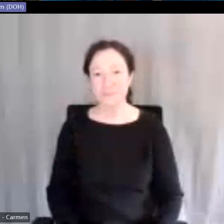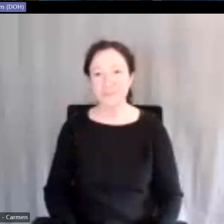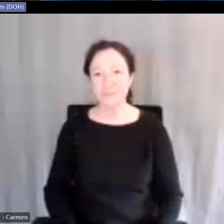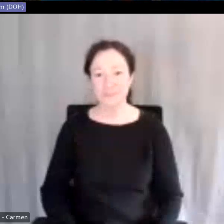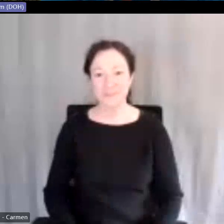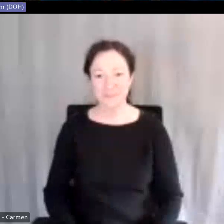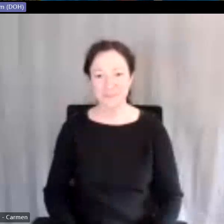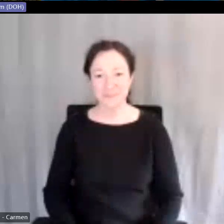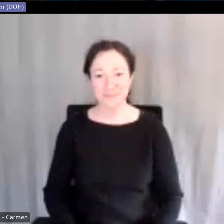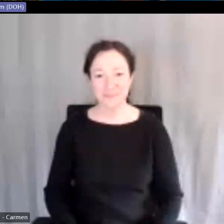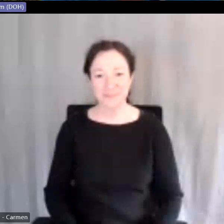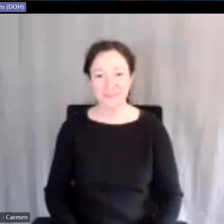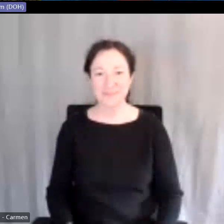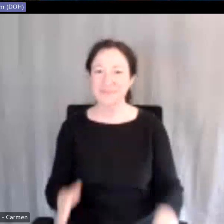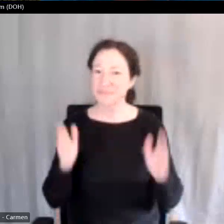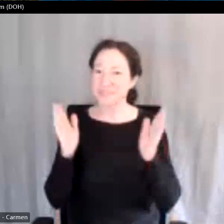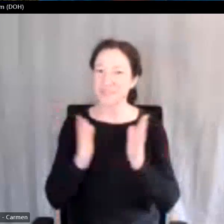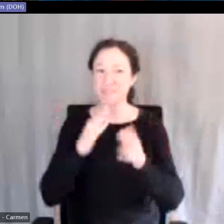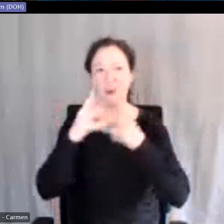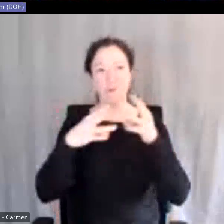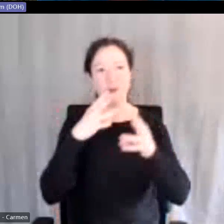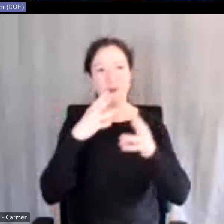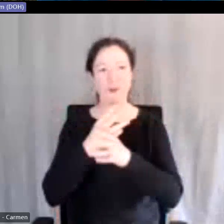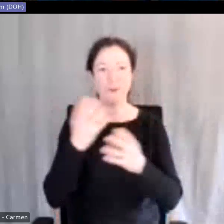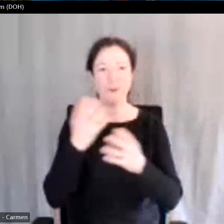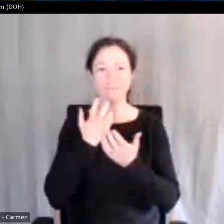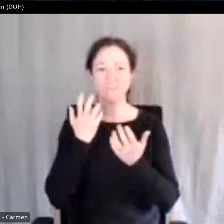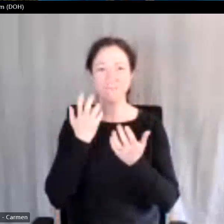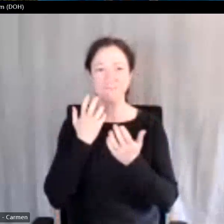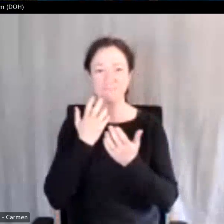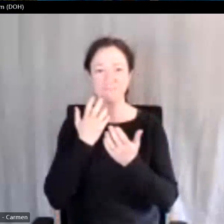Isn't it a small world? Yeah, it is. It's a good topic.